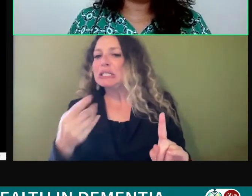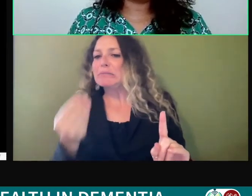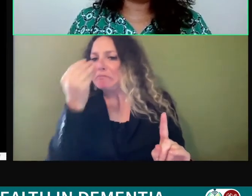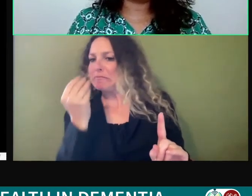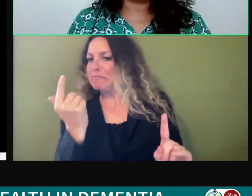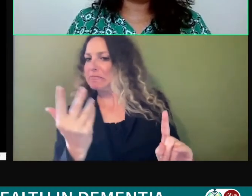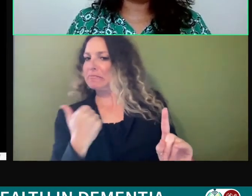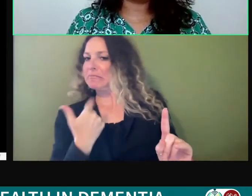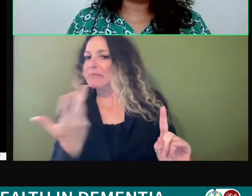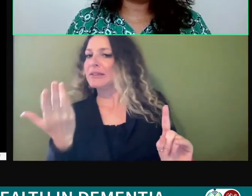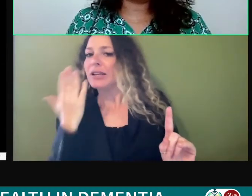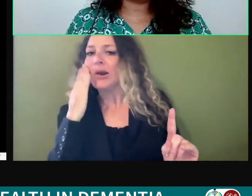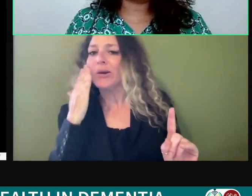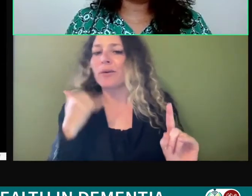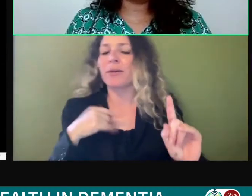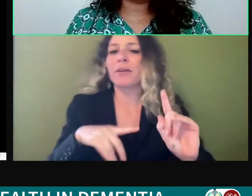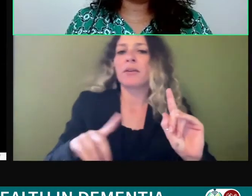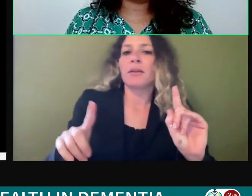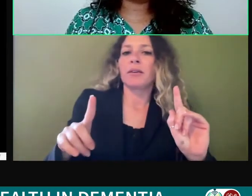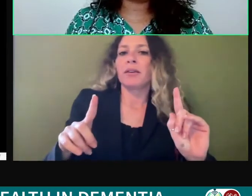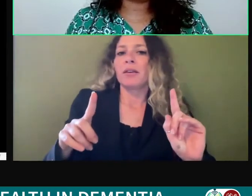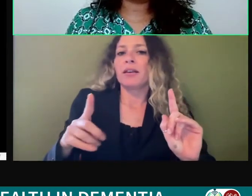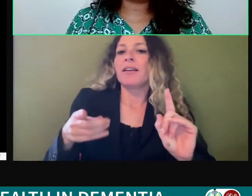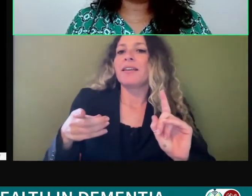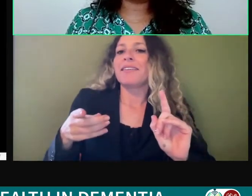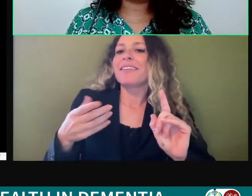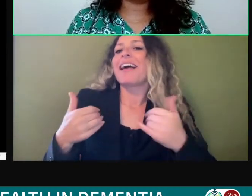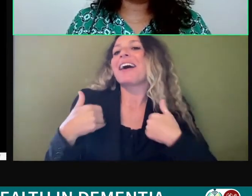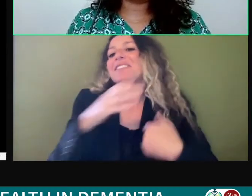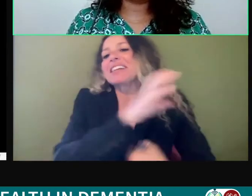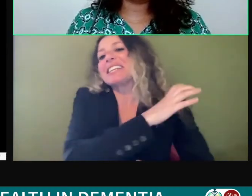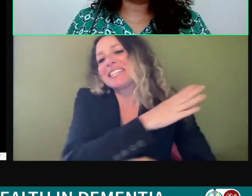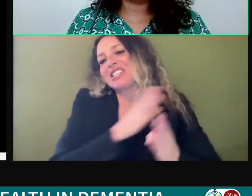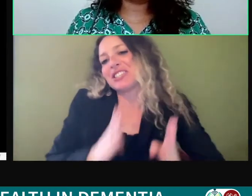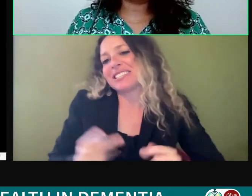their clinicians to see the real situation of what's going on in my father's apartment.